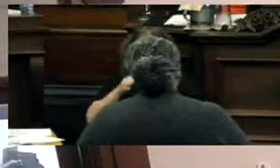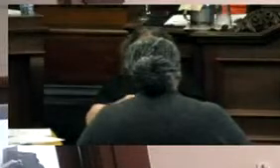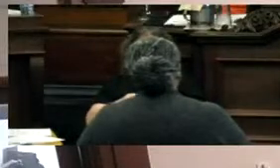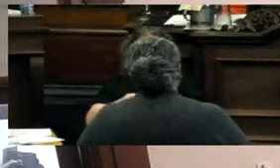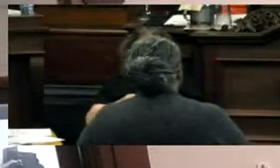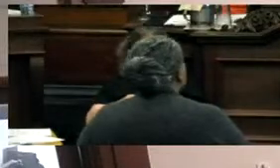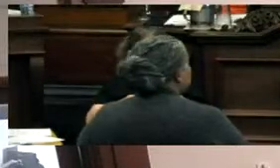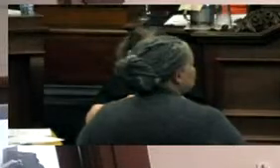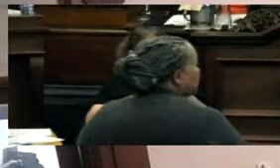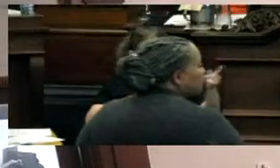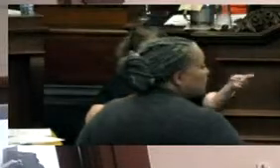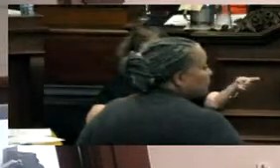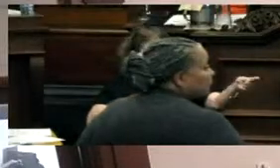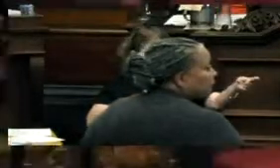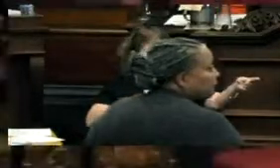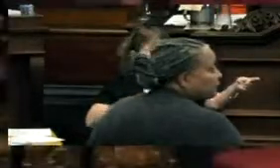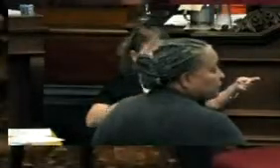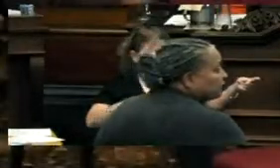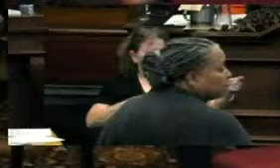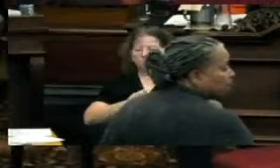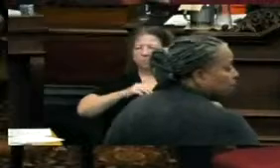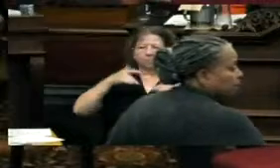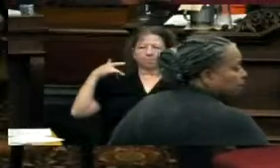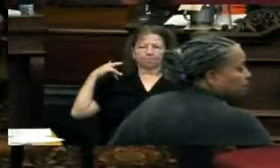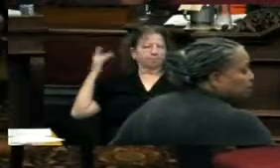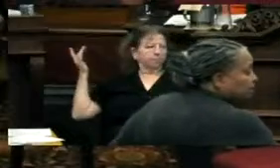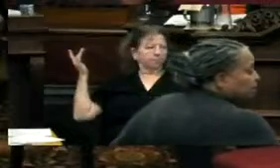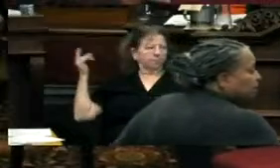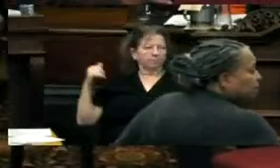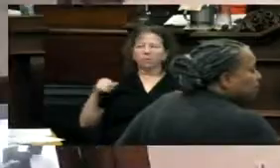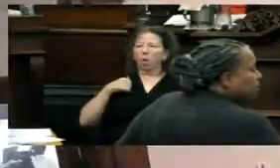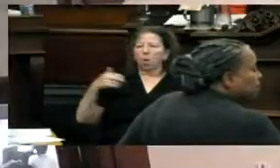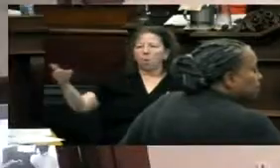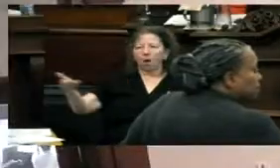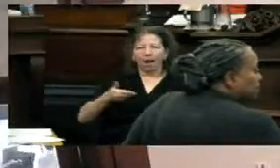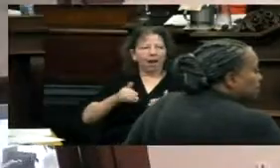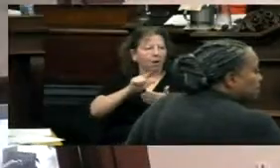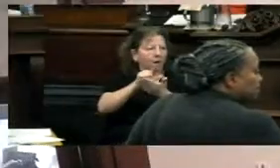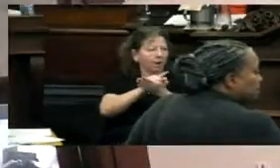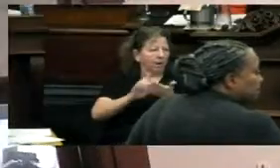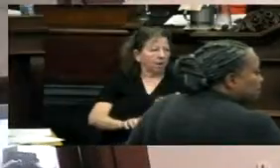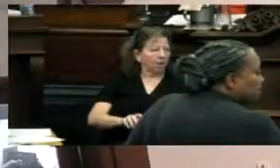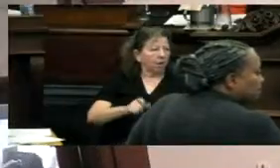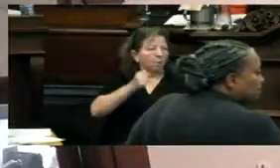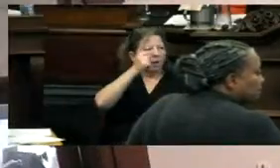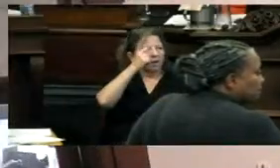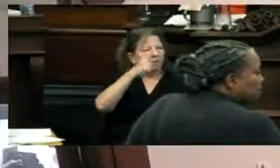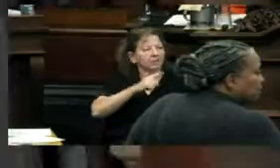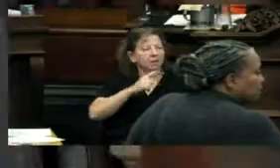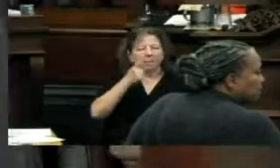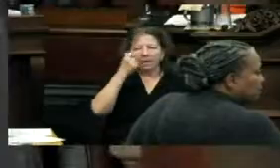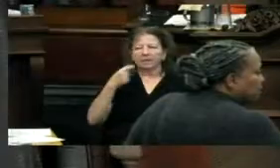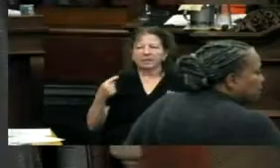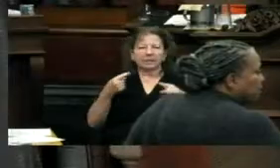litigation, Patrick. I won't